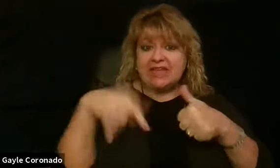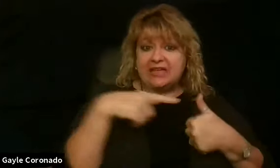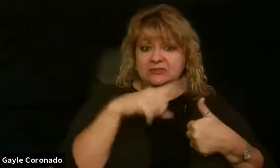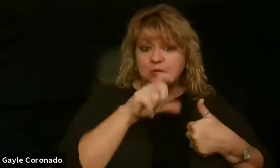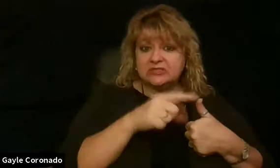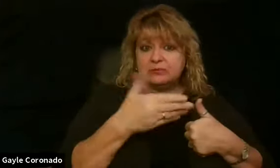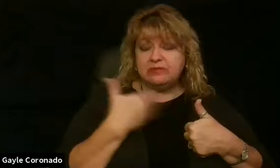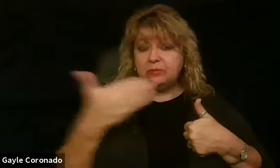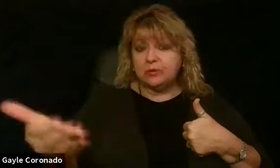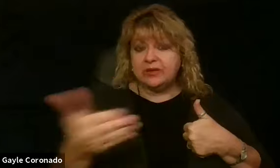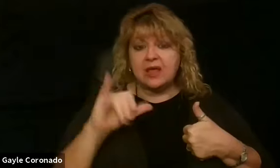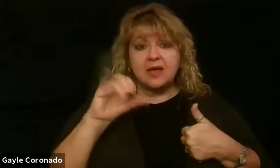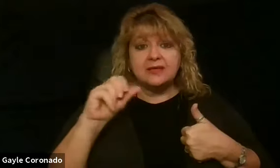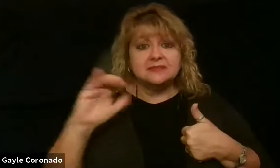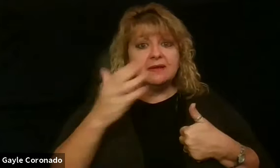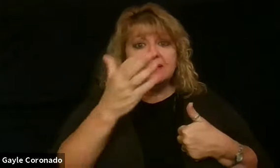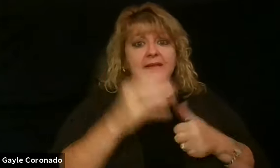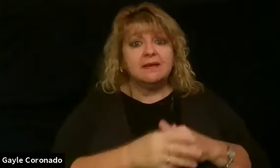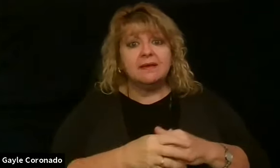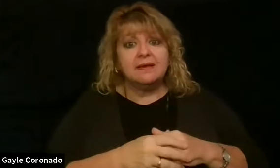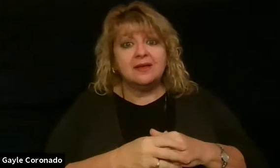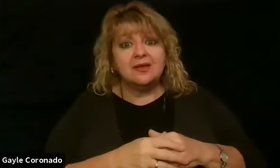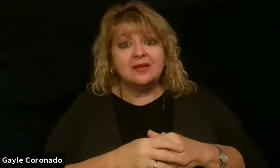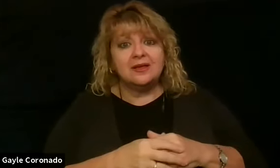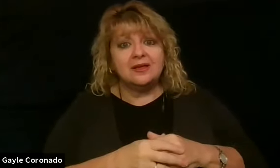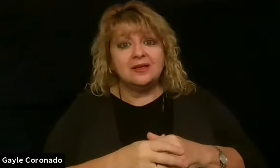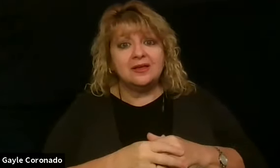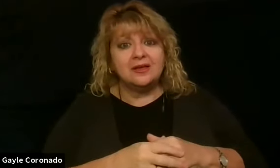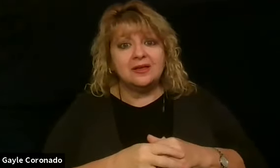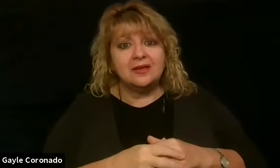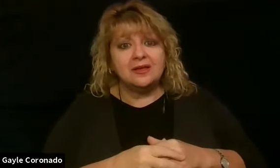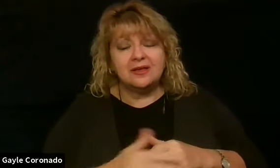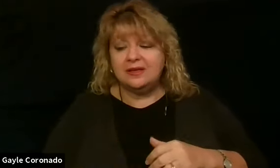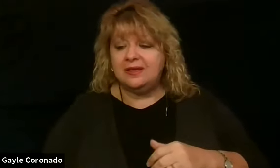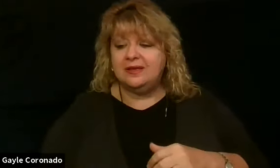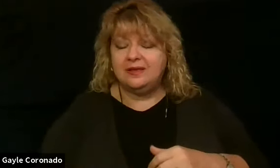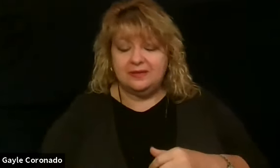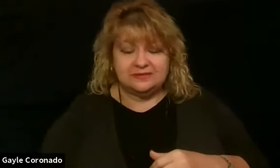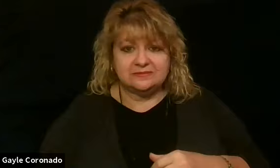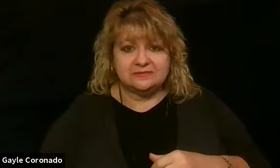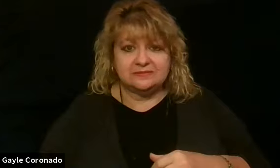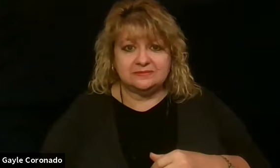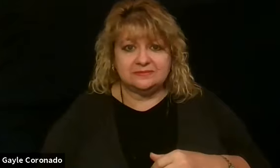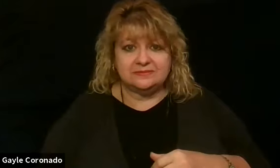Isaac.